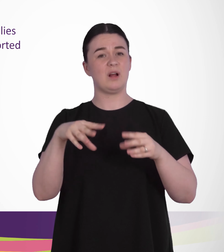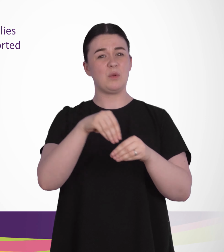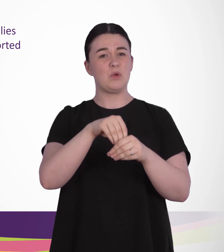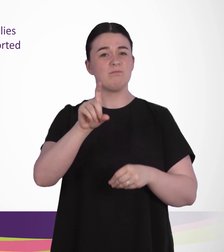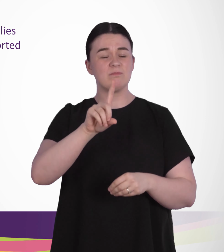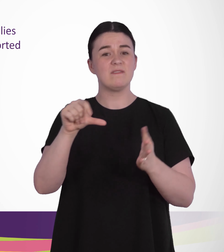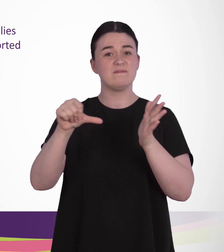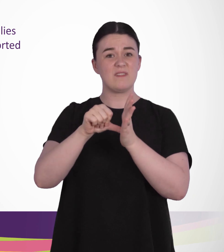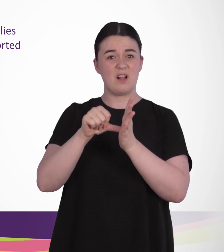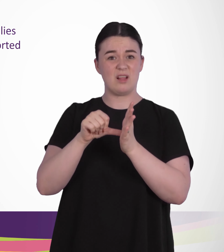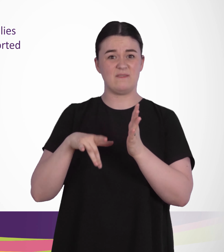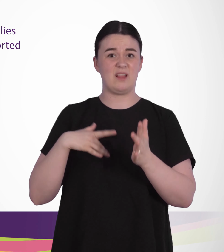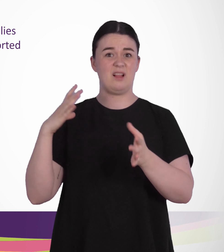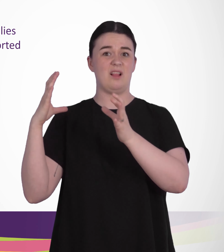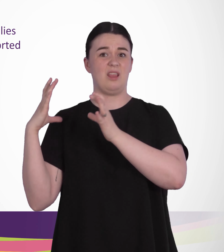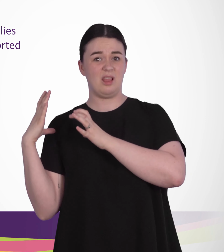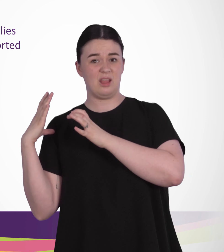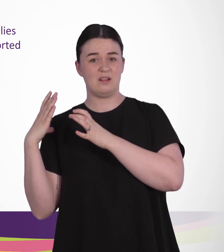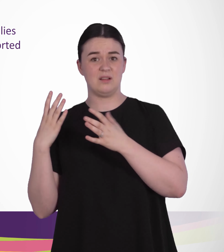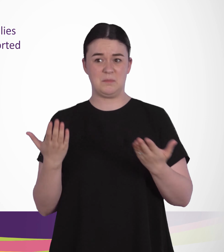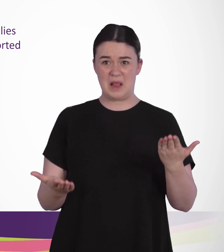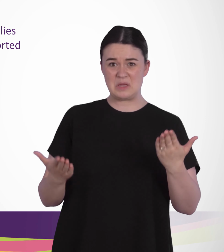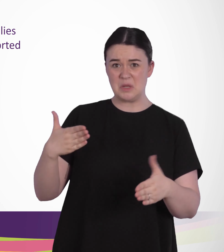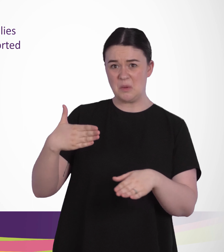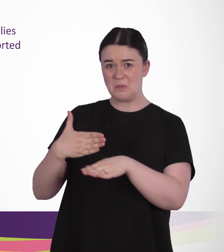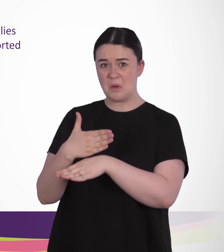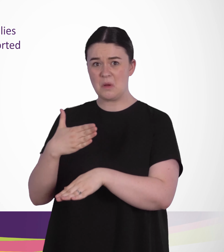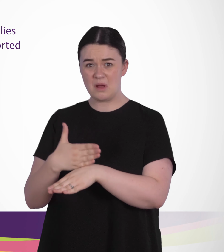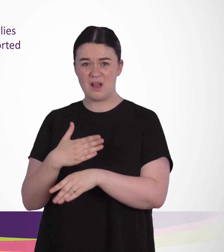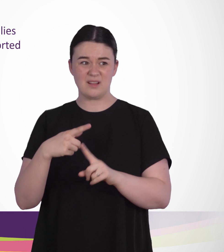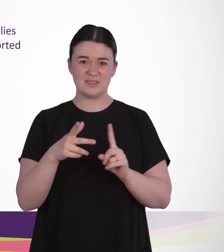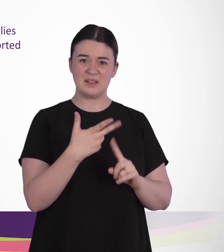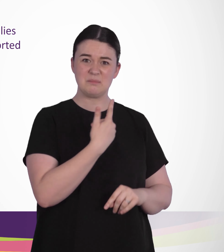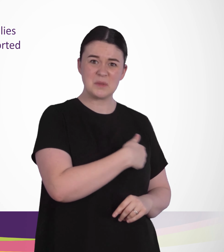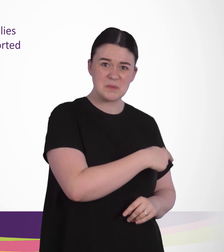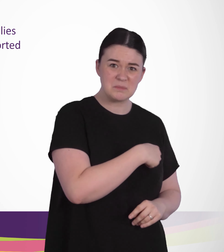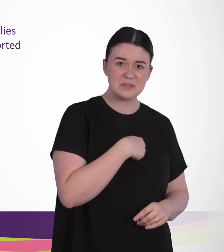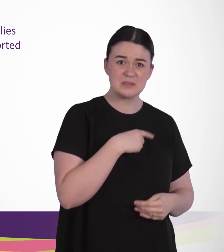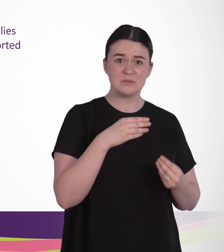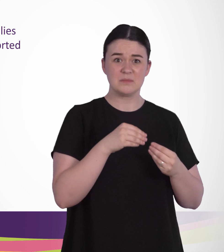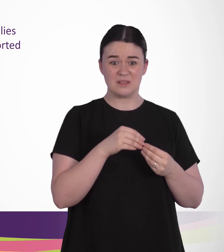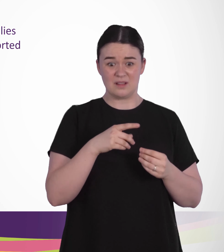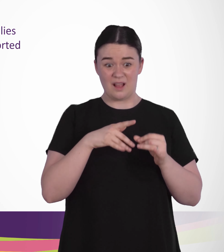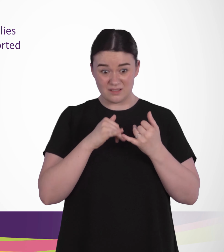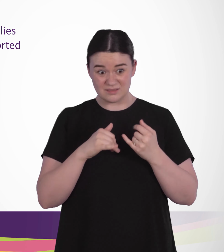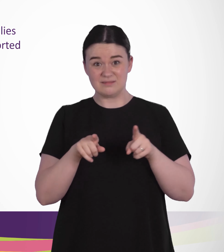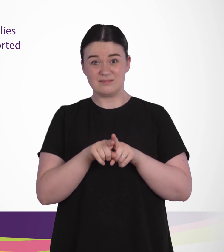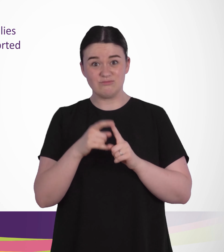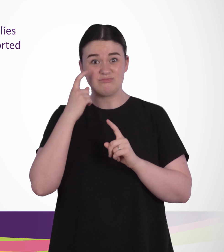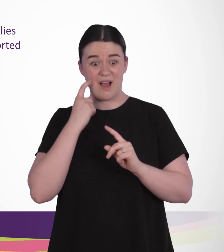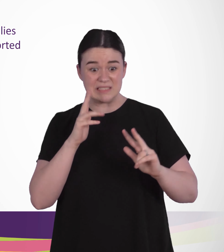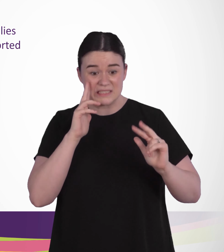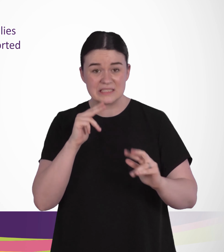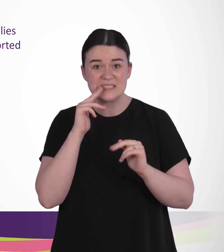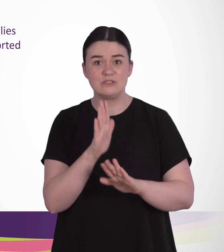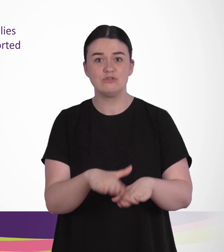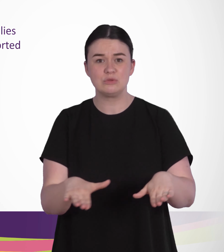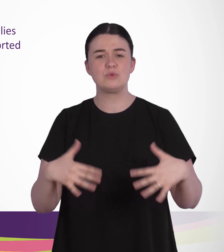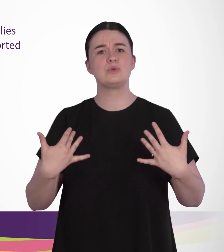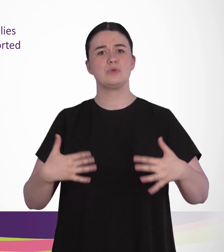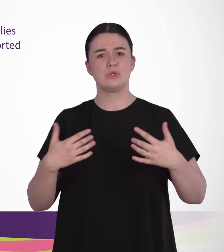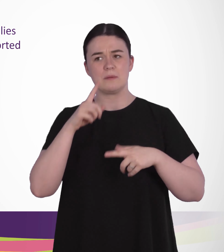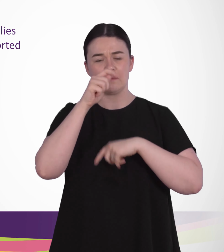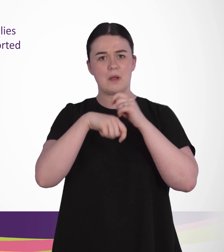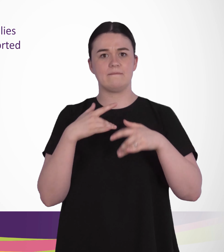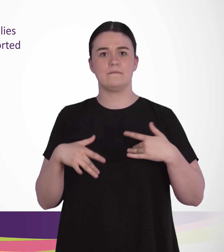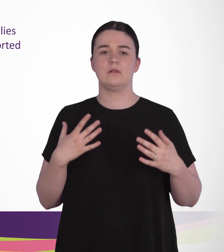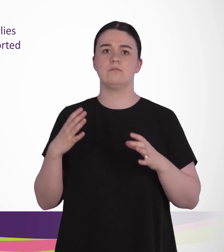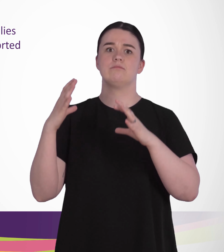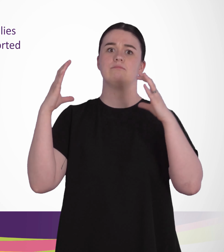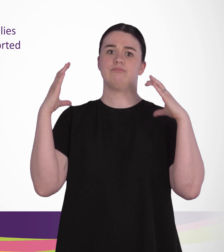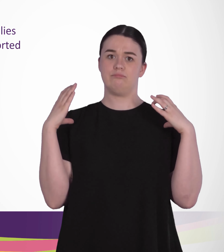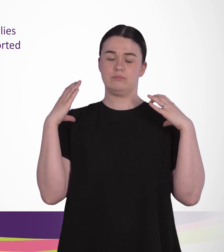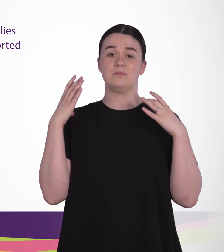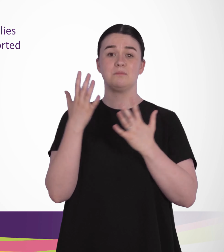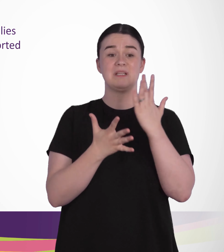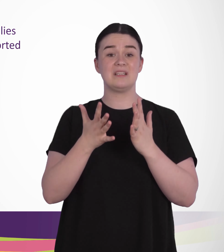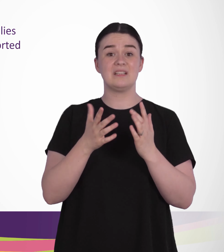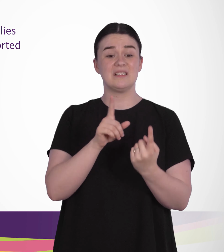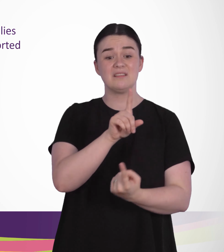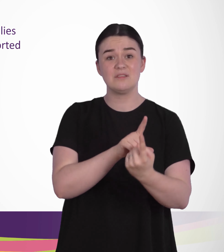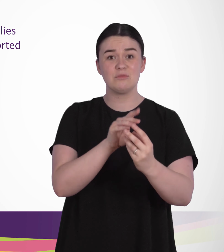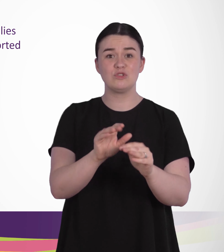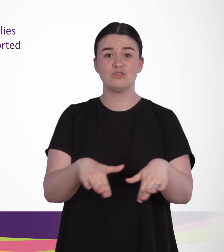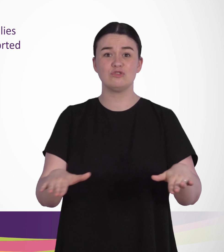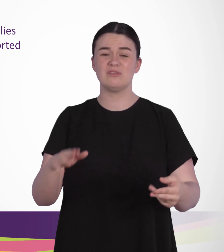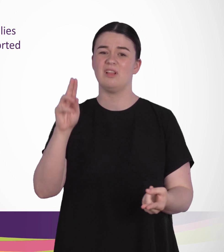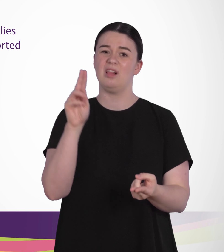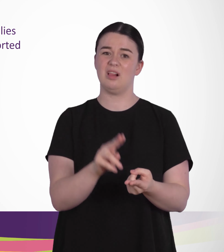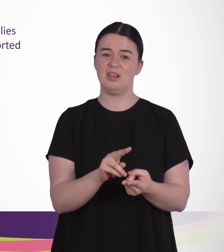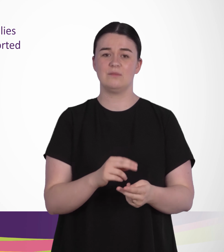including financial stressors and balancing work and other commitments with their role as parents and caregivers.